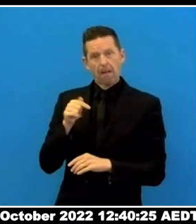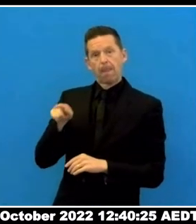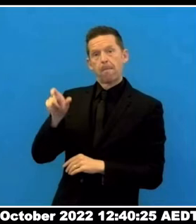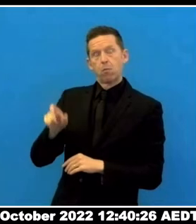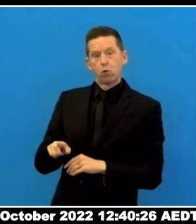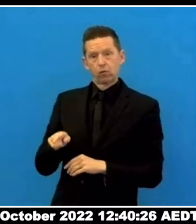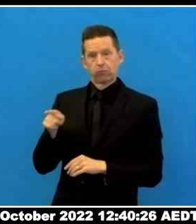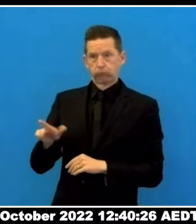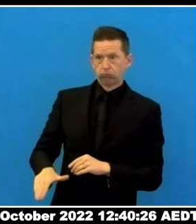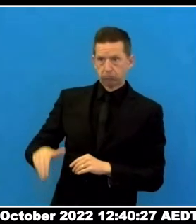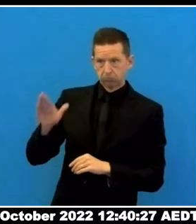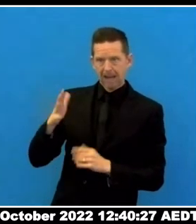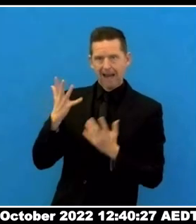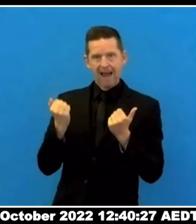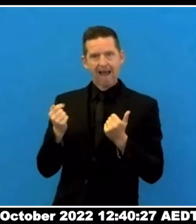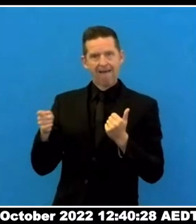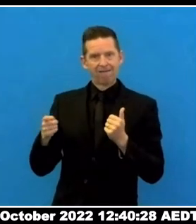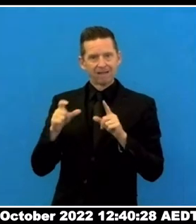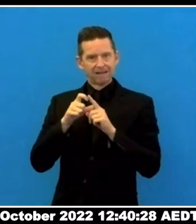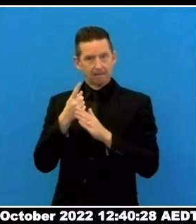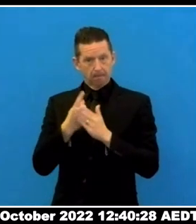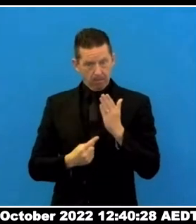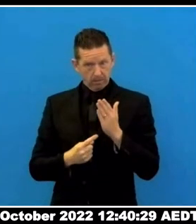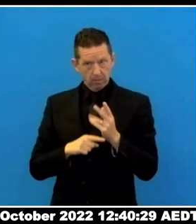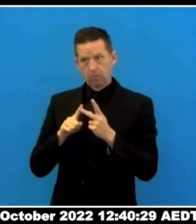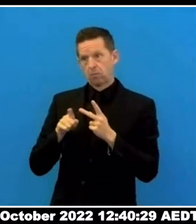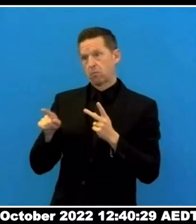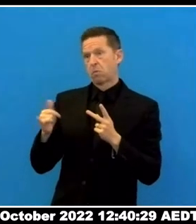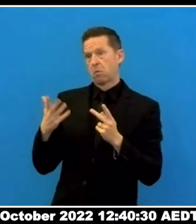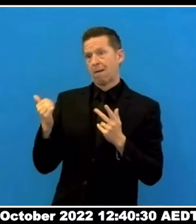with lived experience of disability, they may have an intellectual disability,